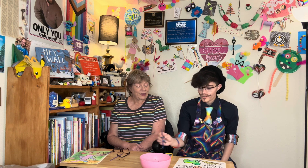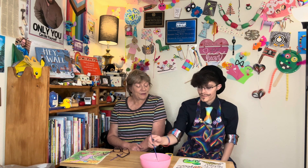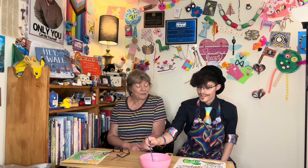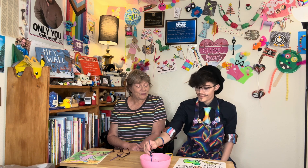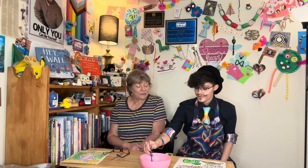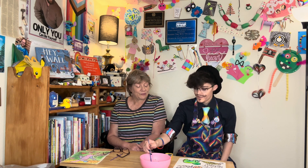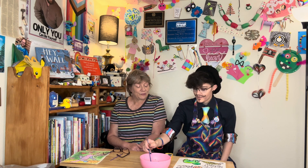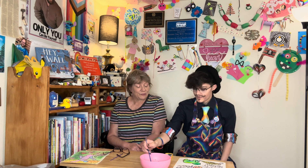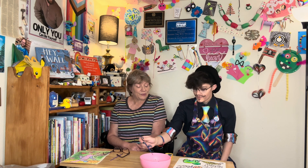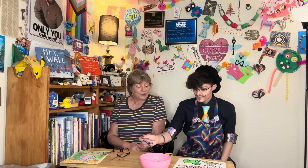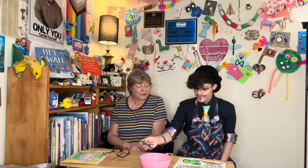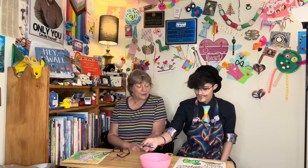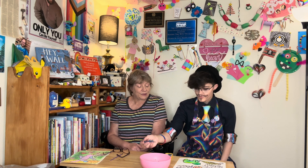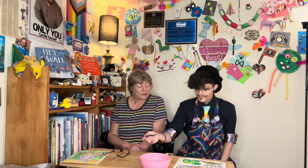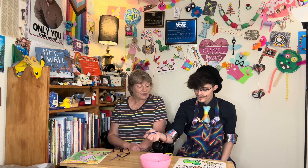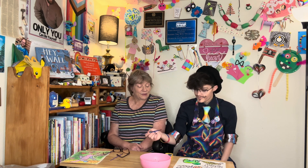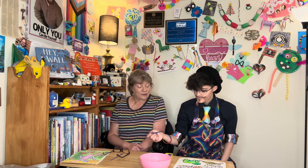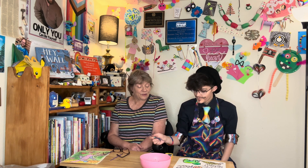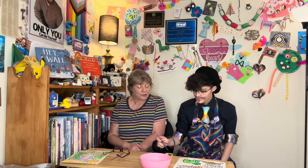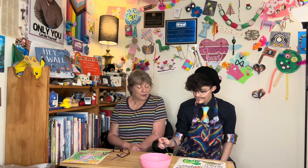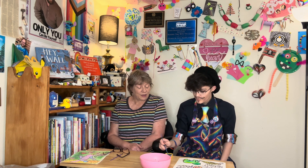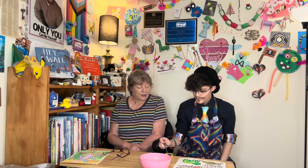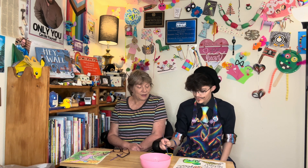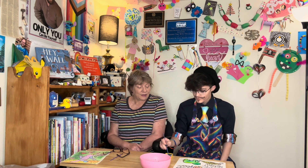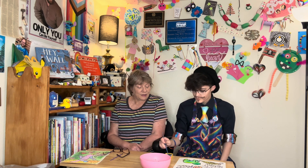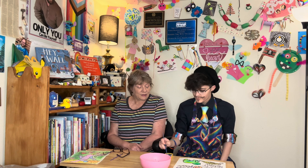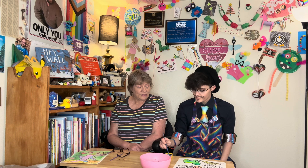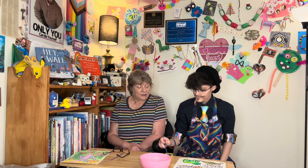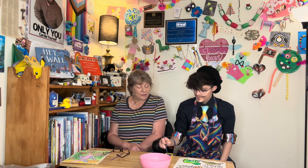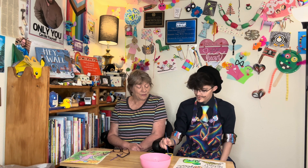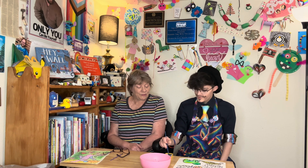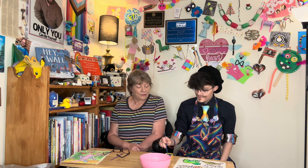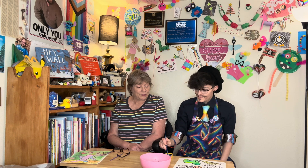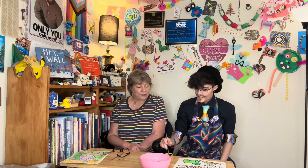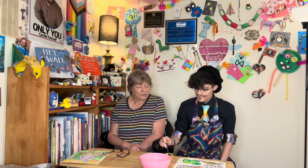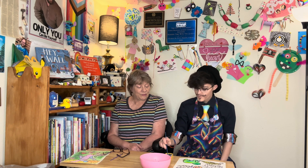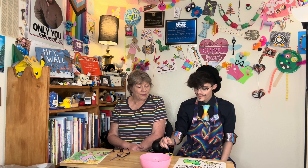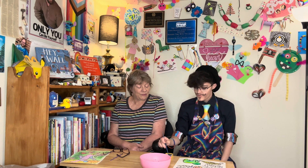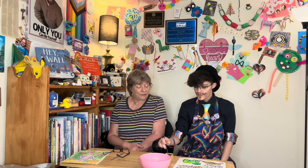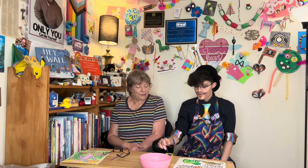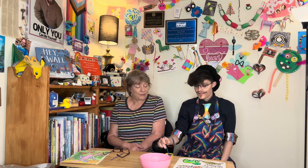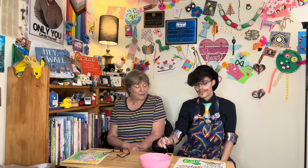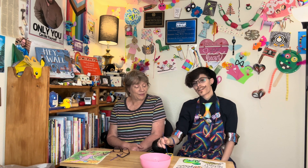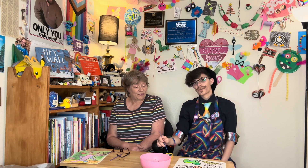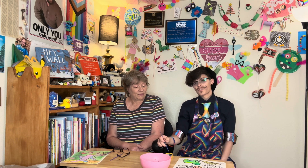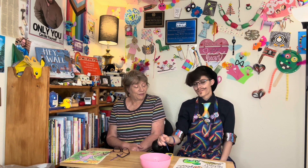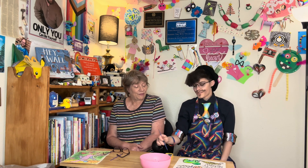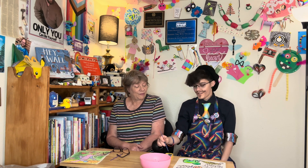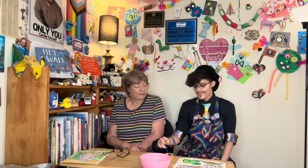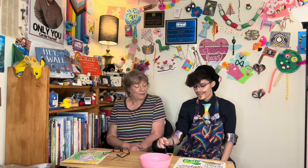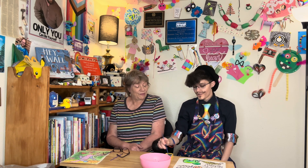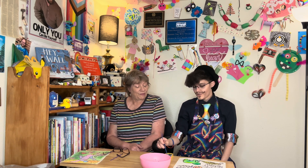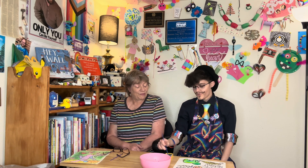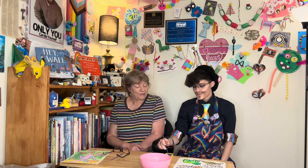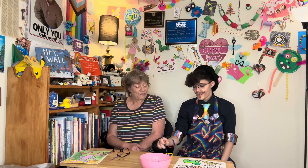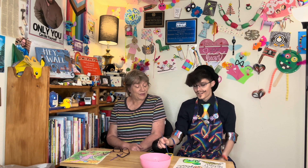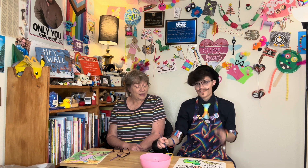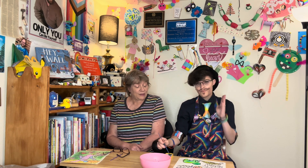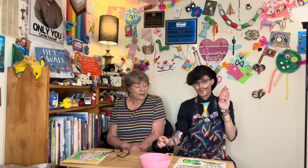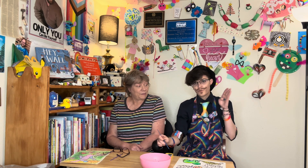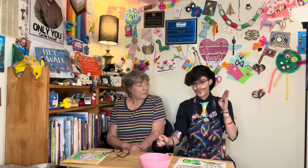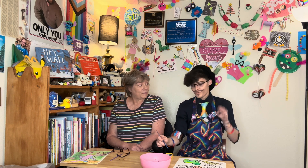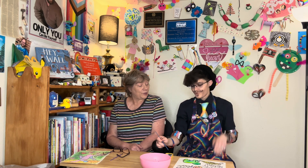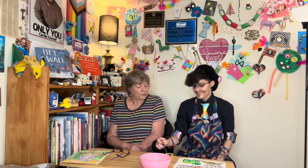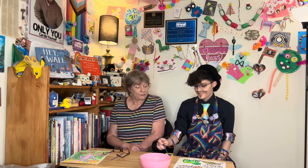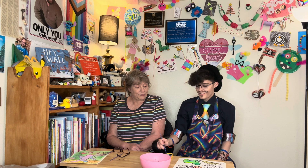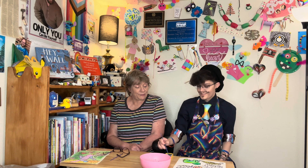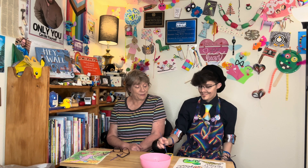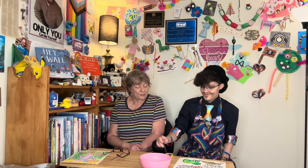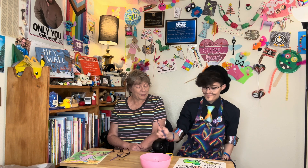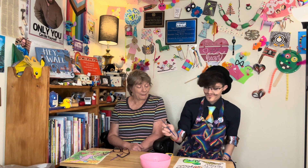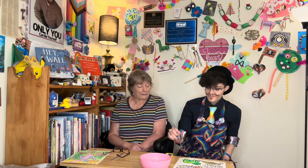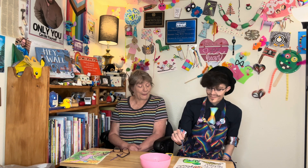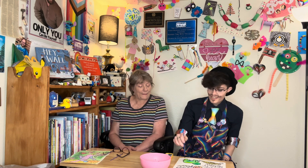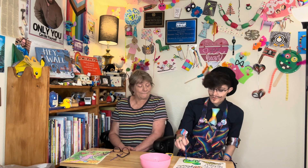water down. I'll do blue since that was one of the colors that we learned for signs. "Blue." And you